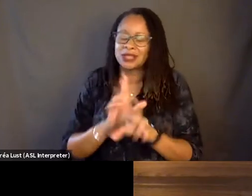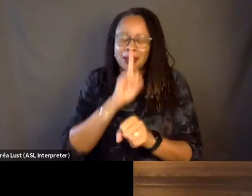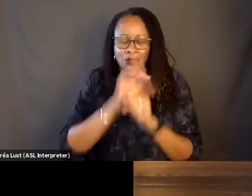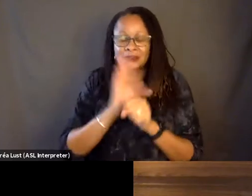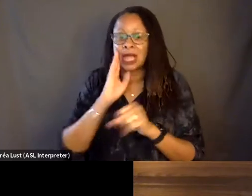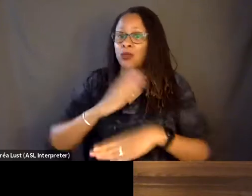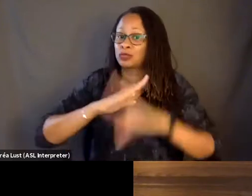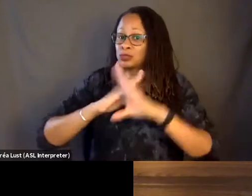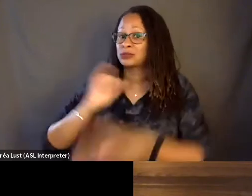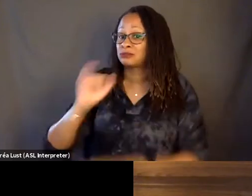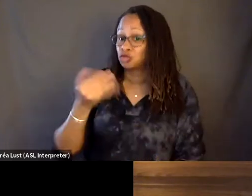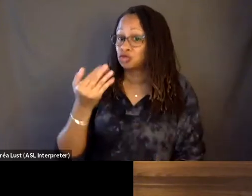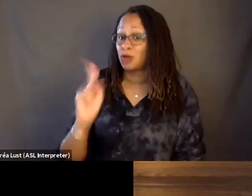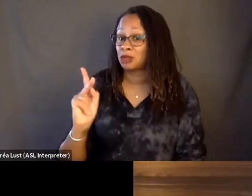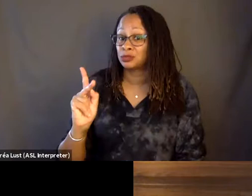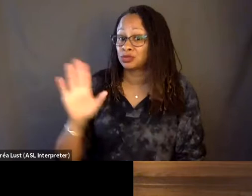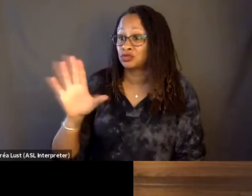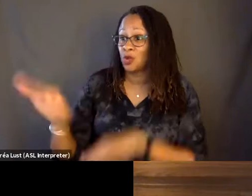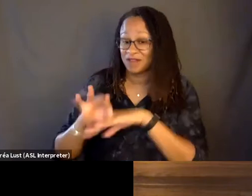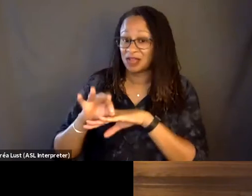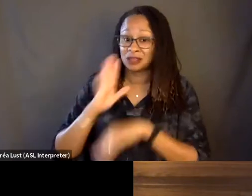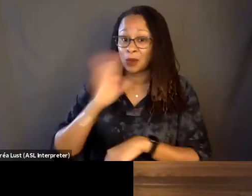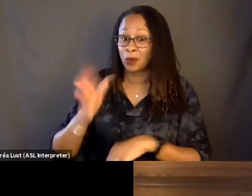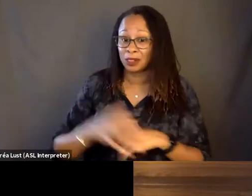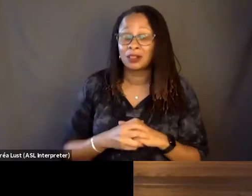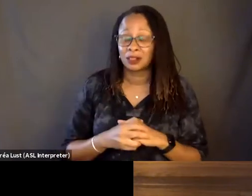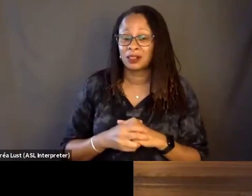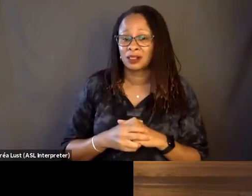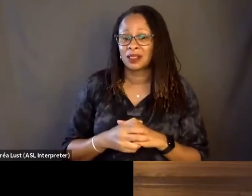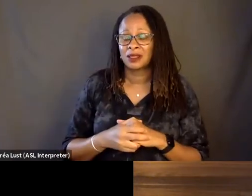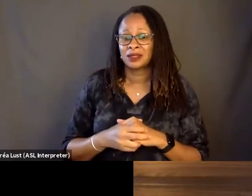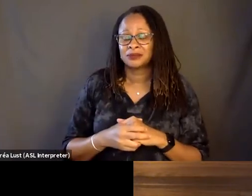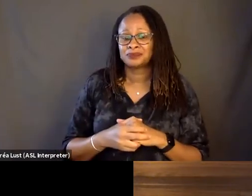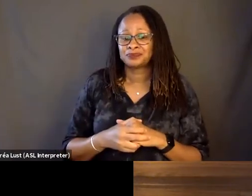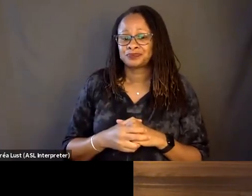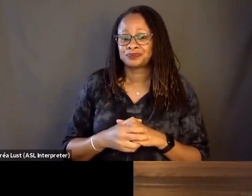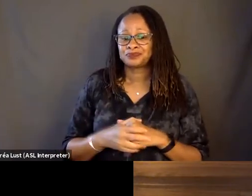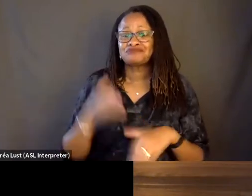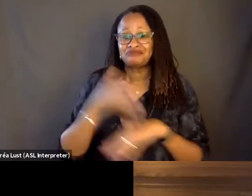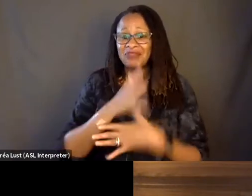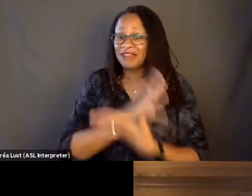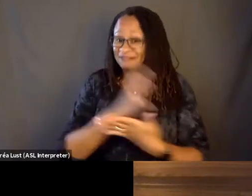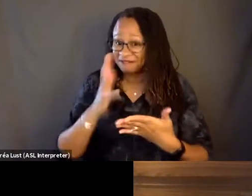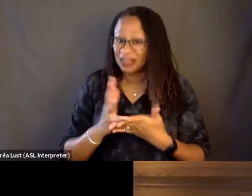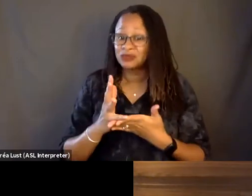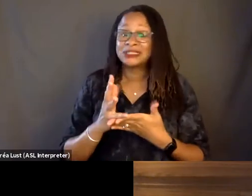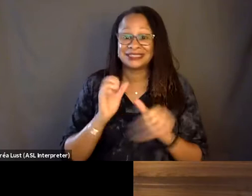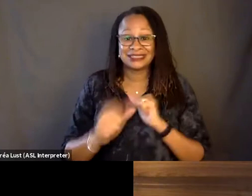I promise you, I will protect you. I promise you. And after five weeks in Istanbul,